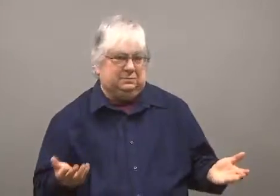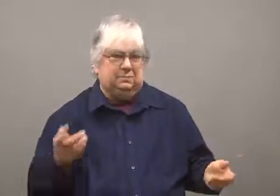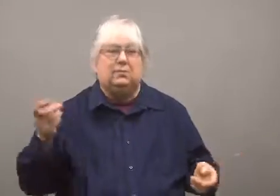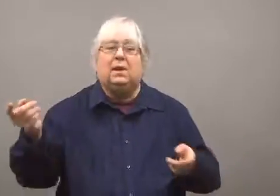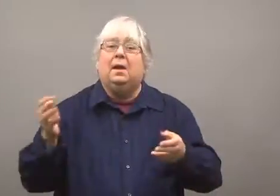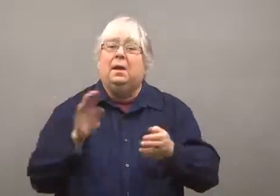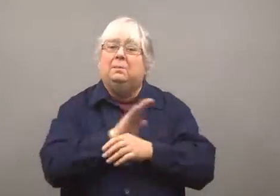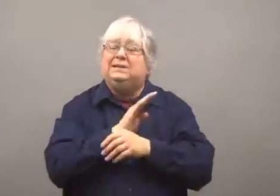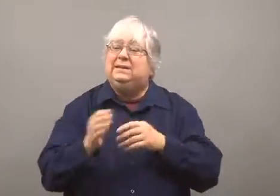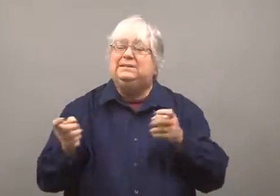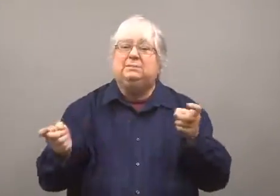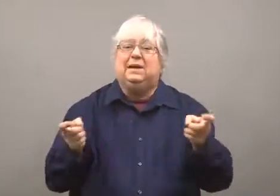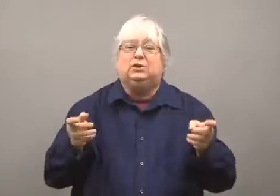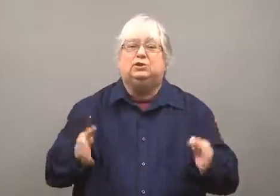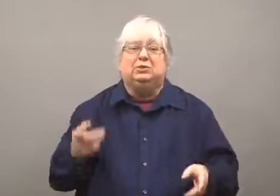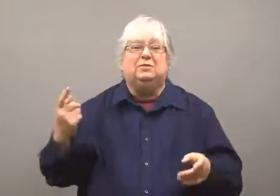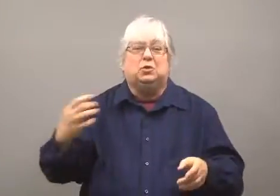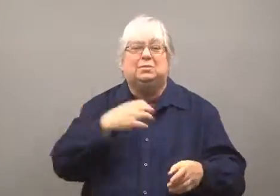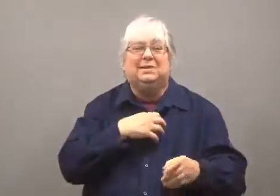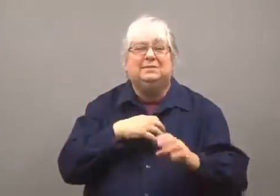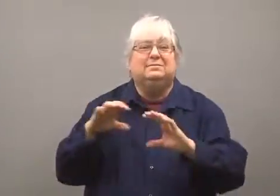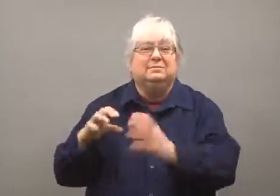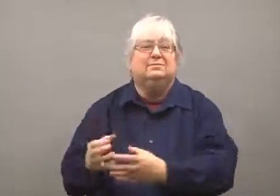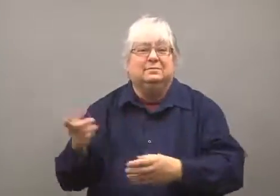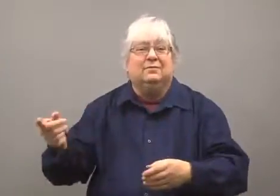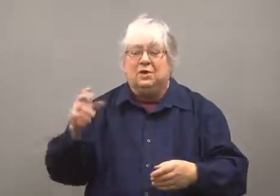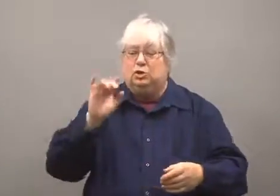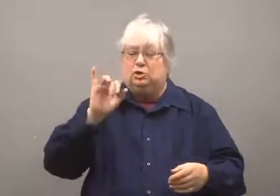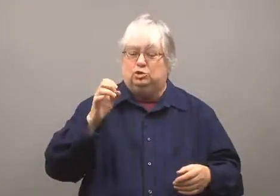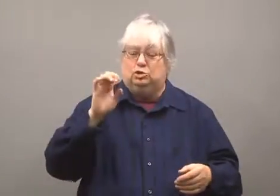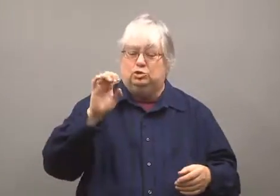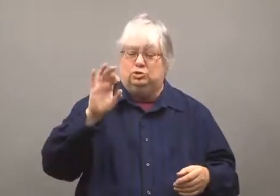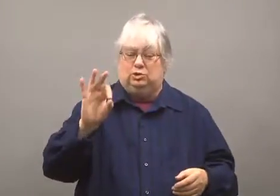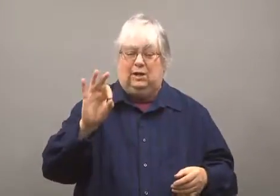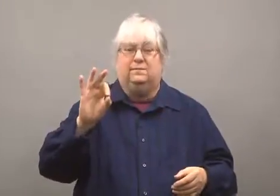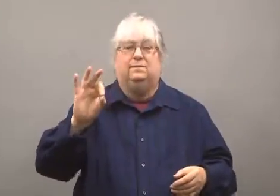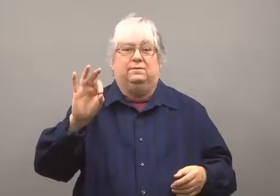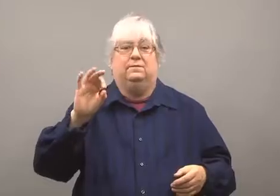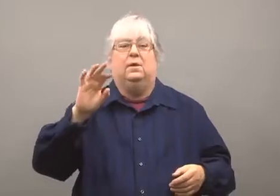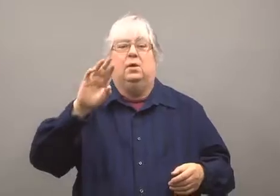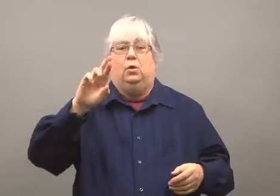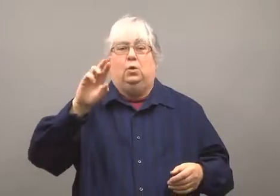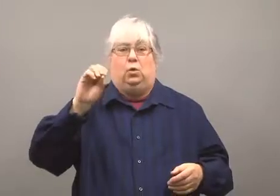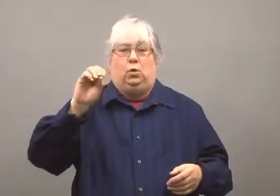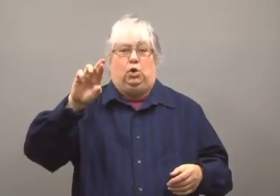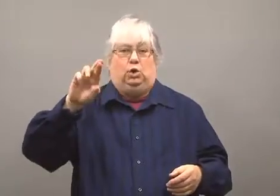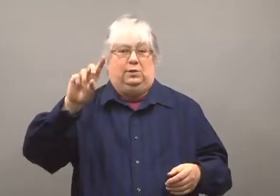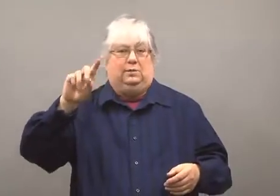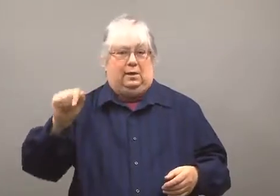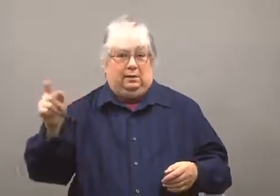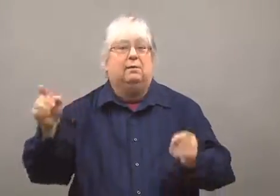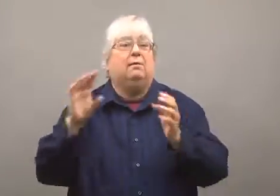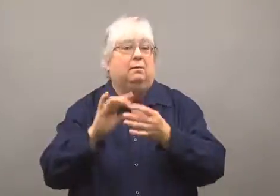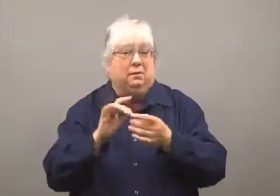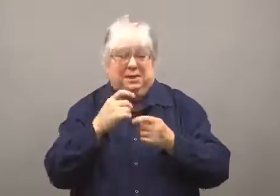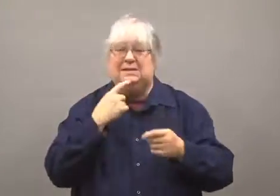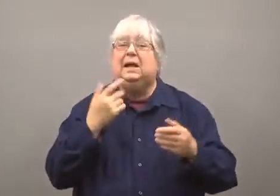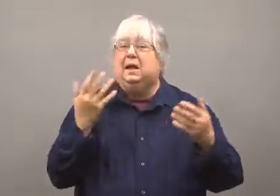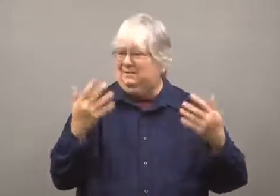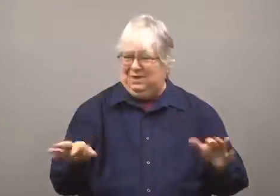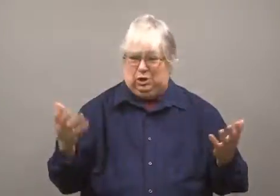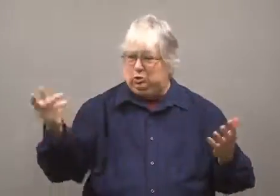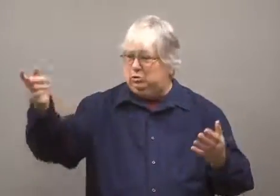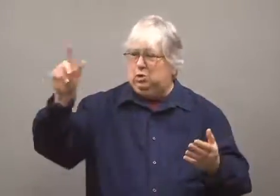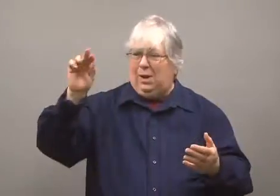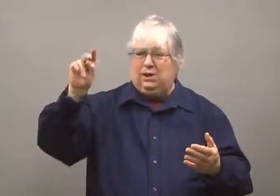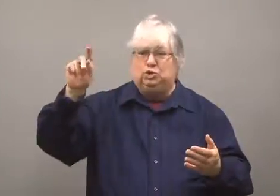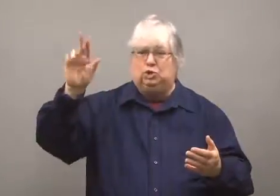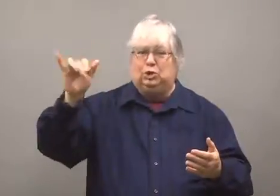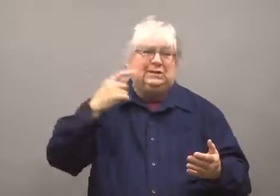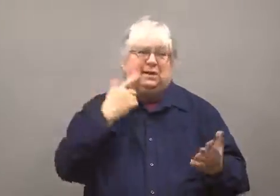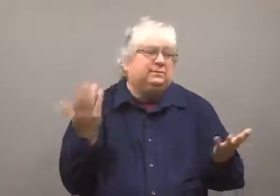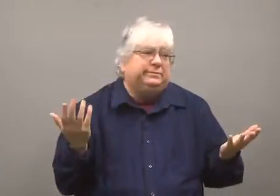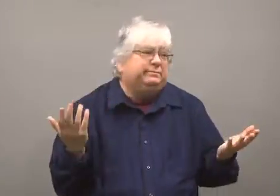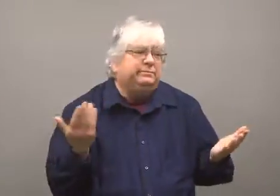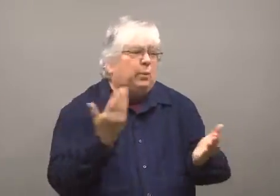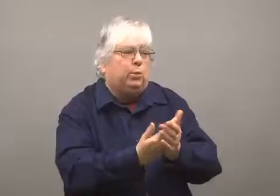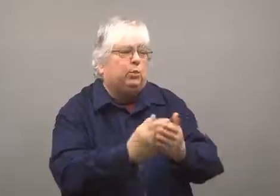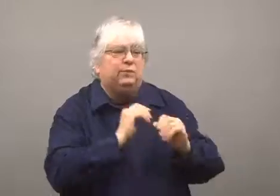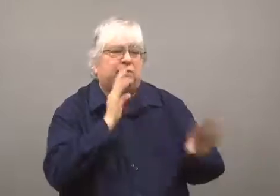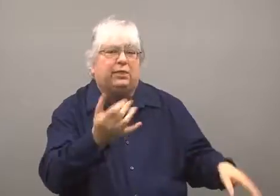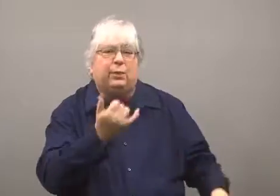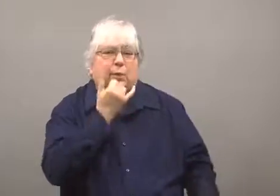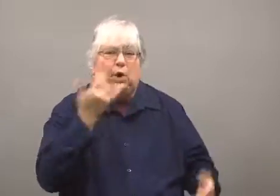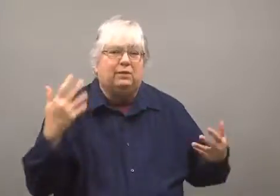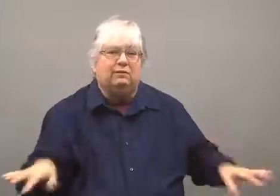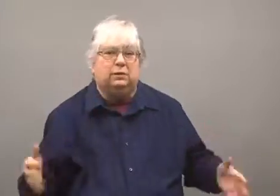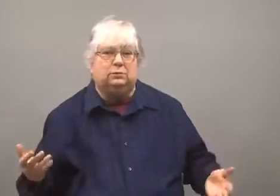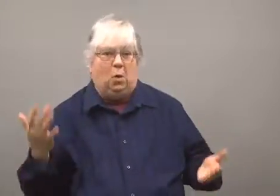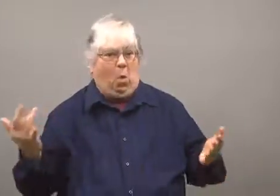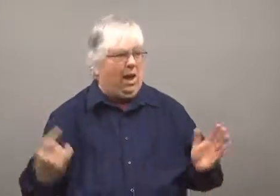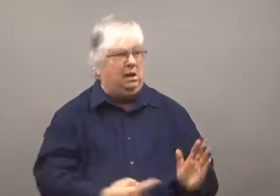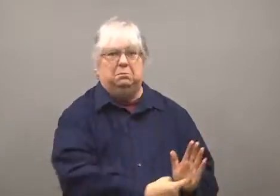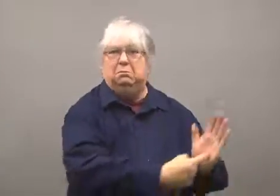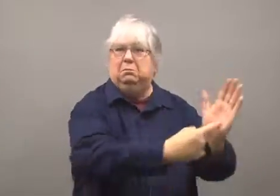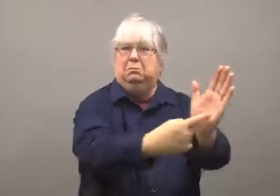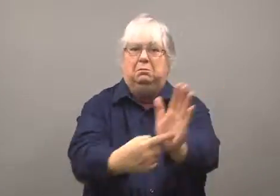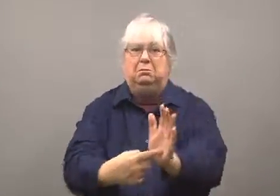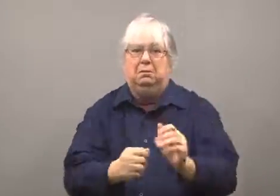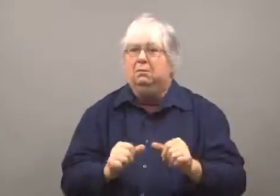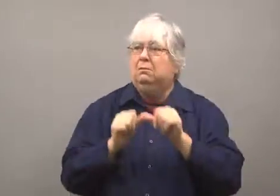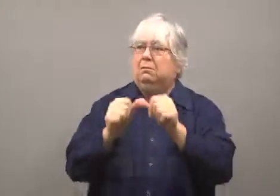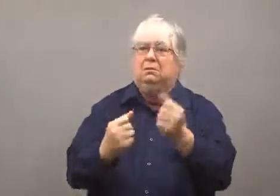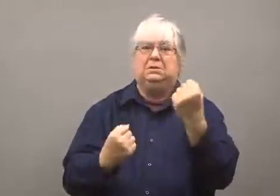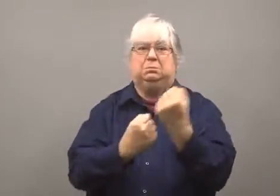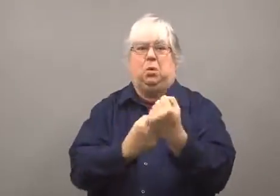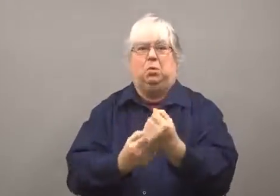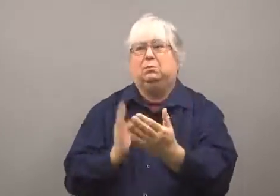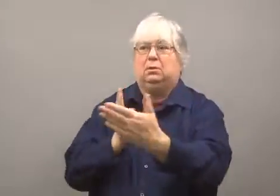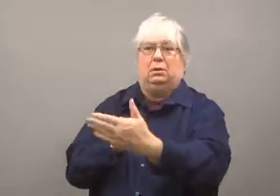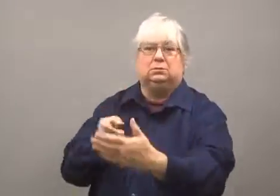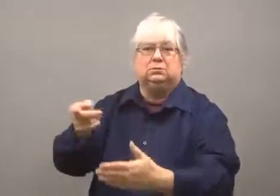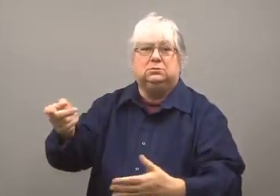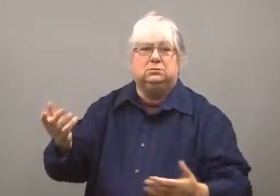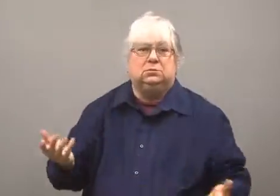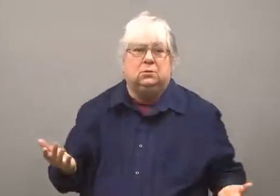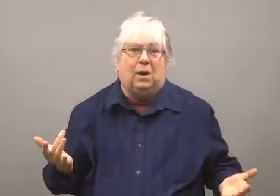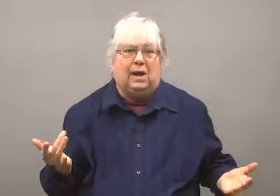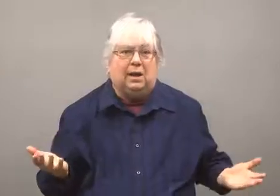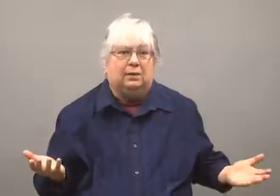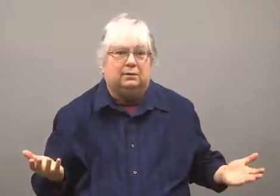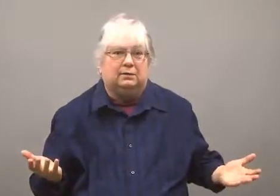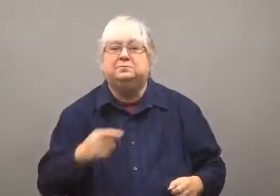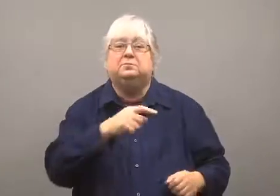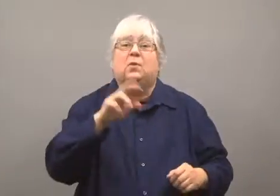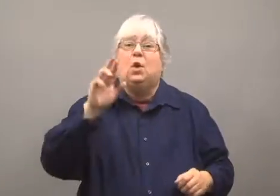Business manager Jeff Roorda, said the grand jury proved the officer didn't do anything wrong.